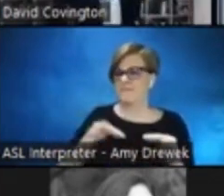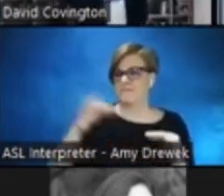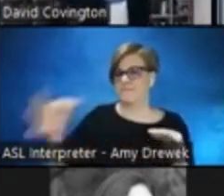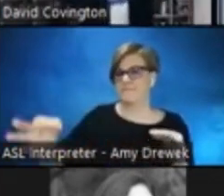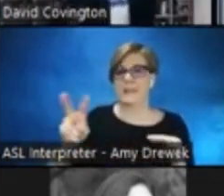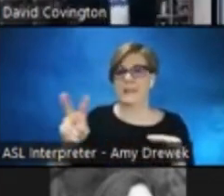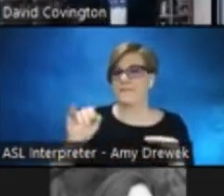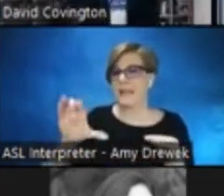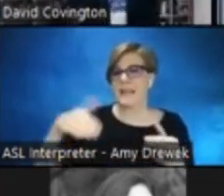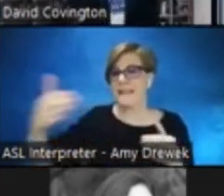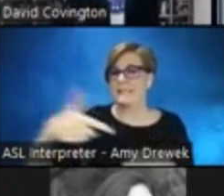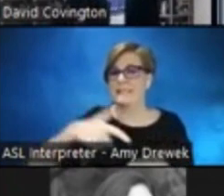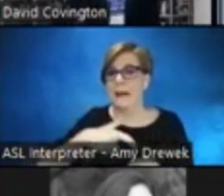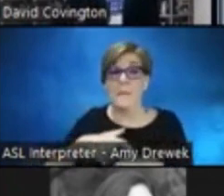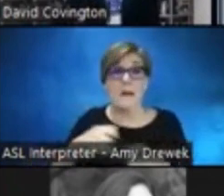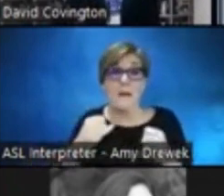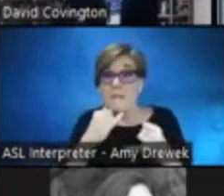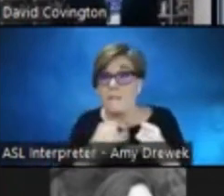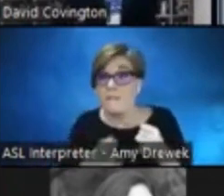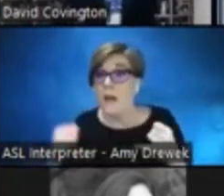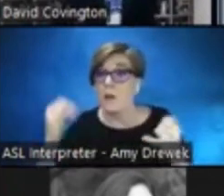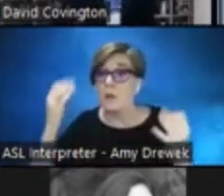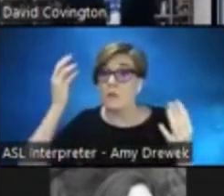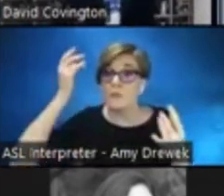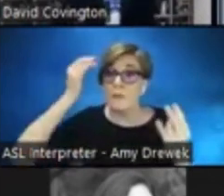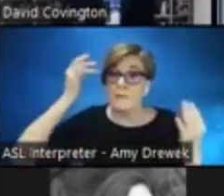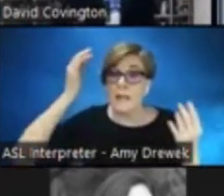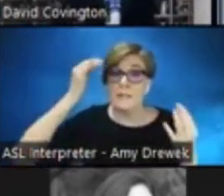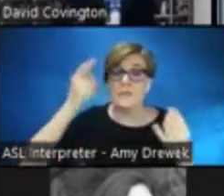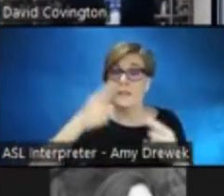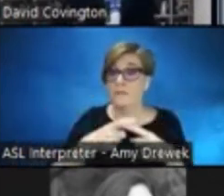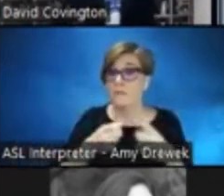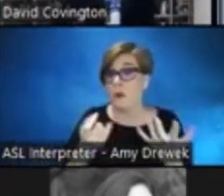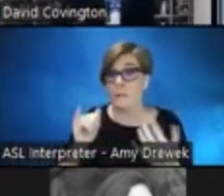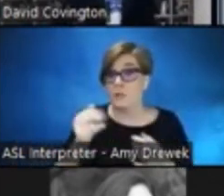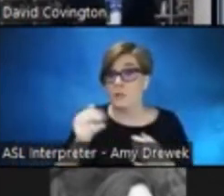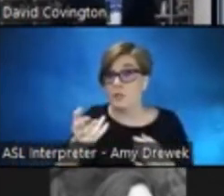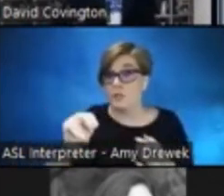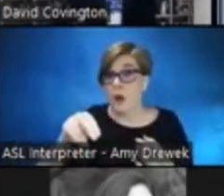FINAL REFLECTIONS FROM JOHN PALMIERI?